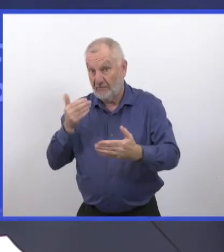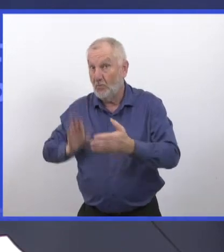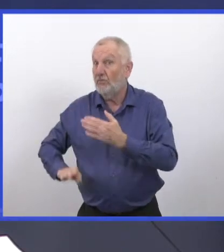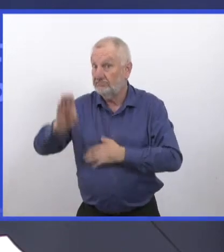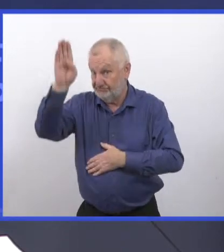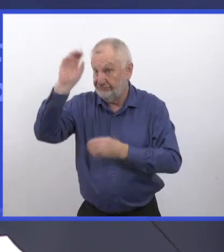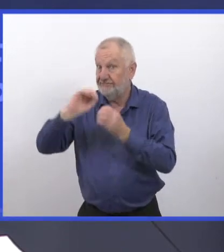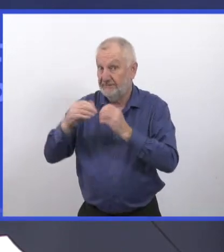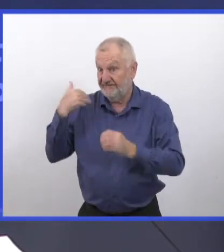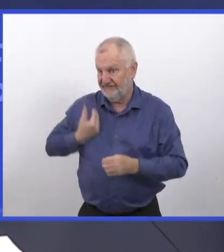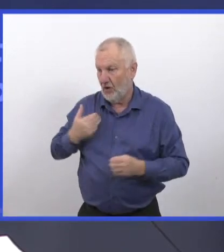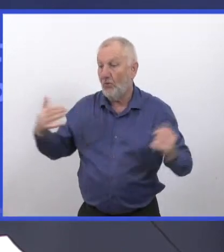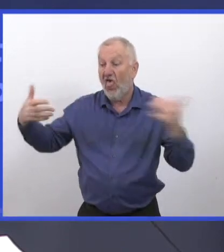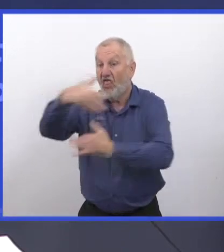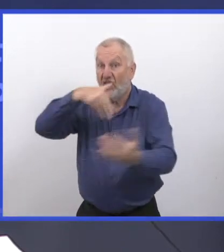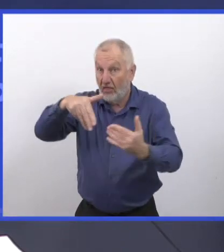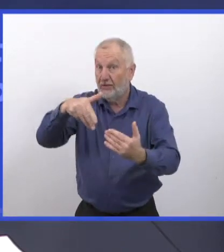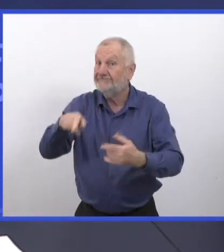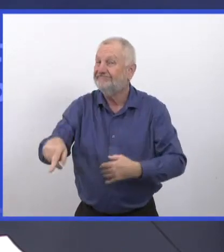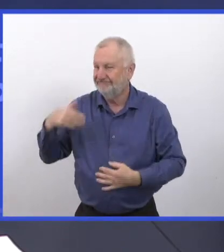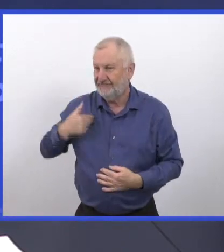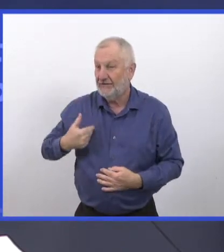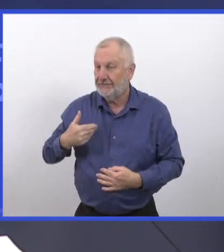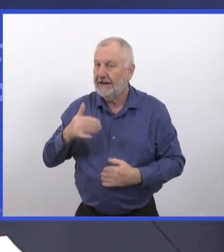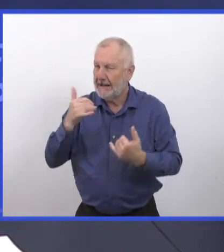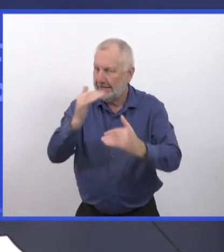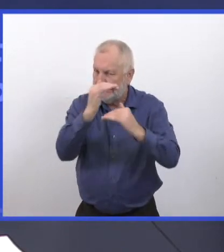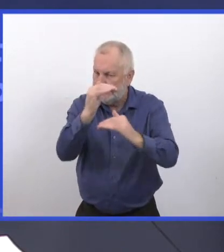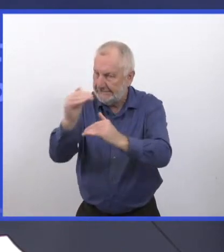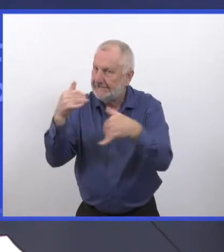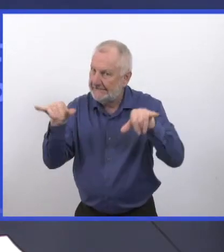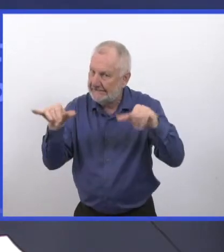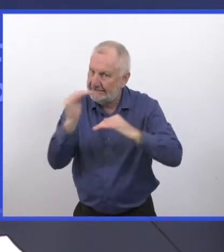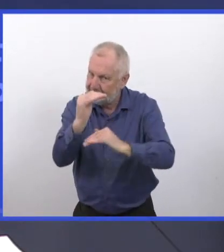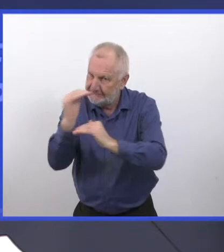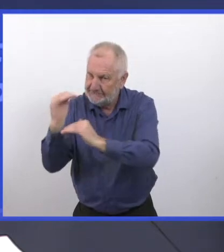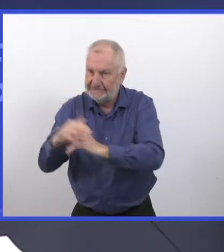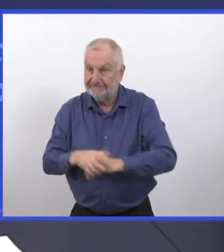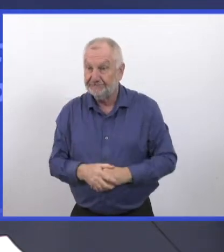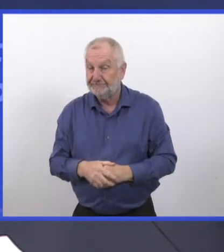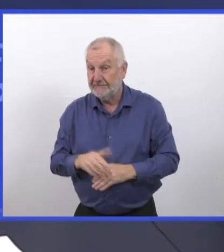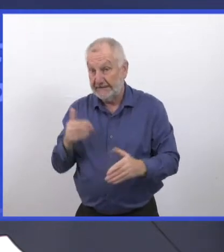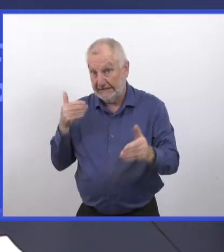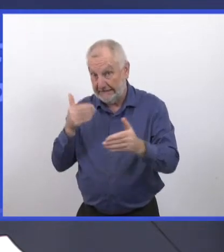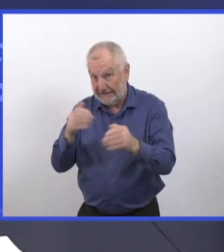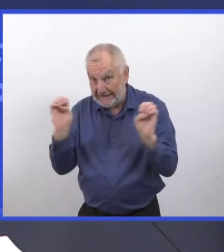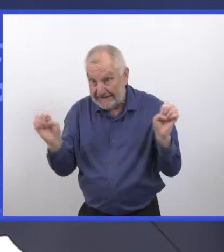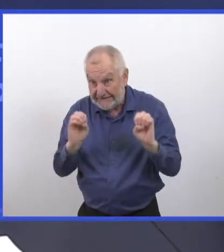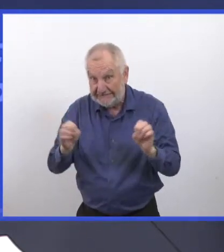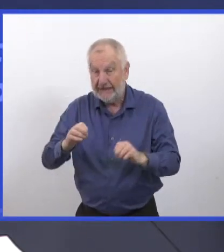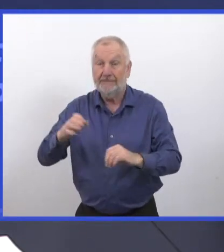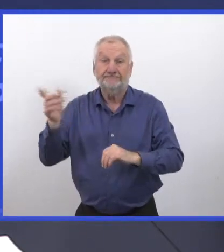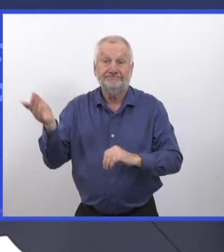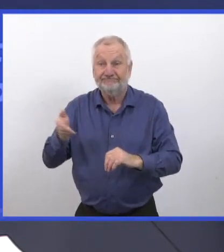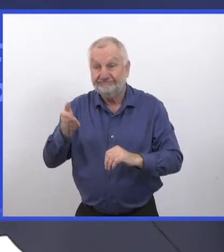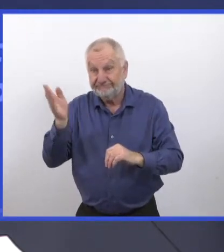Et dans ces antigènes qui entrent dans notre corps jour après jour, on trouve des virus entre autres choses.